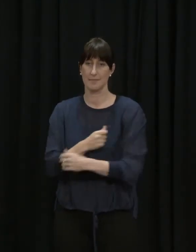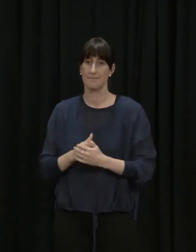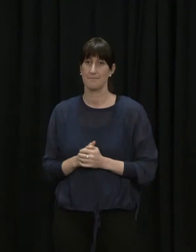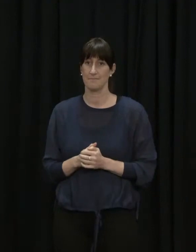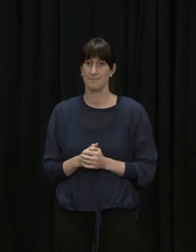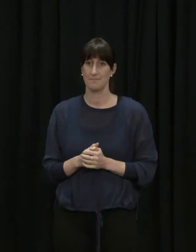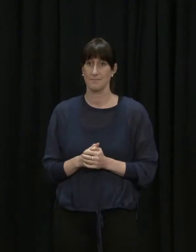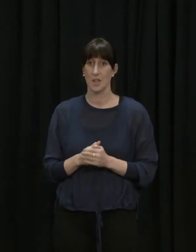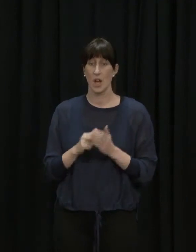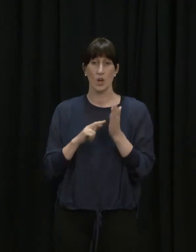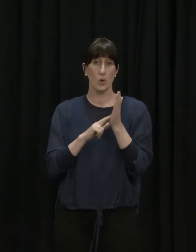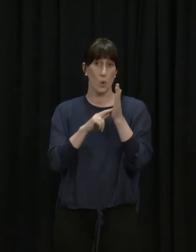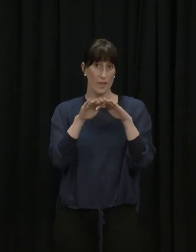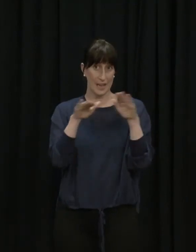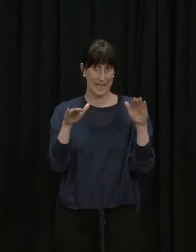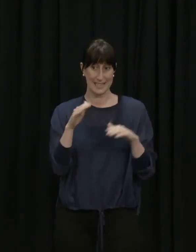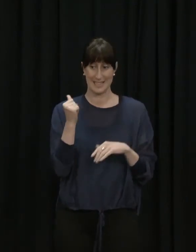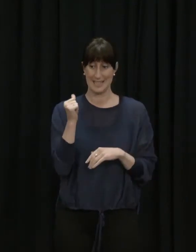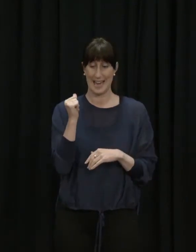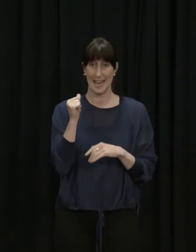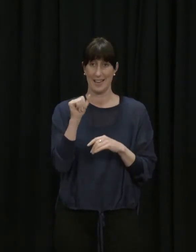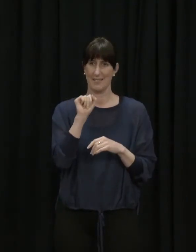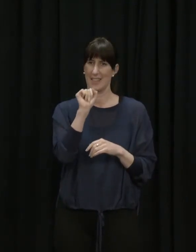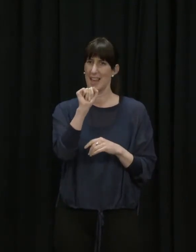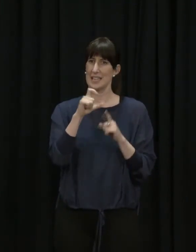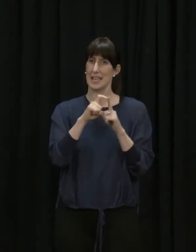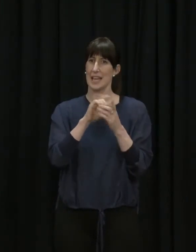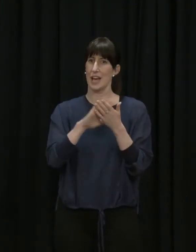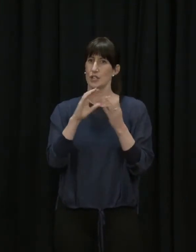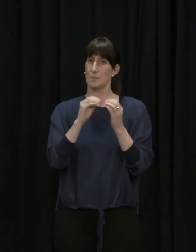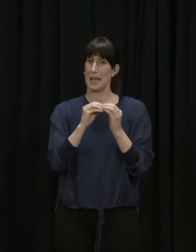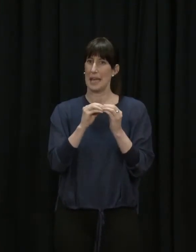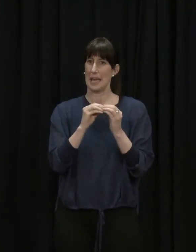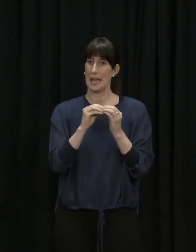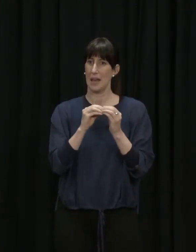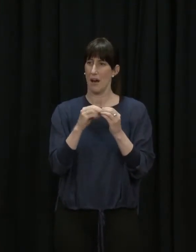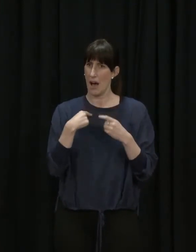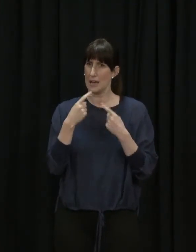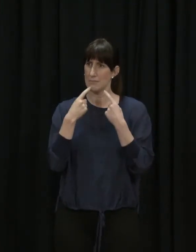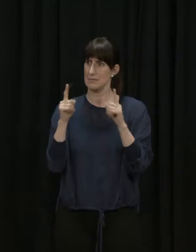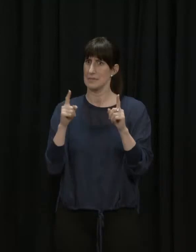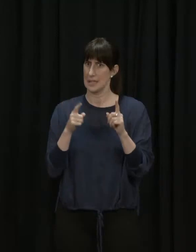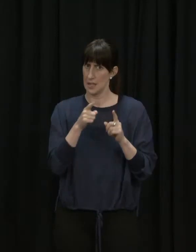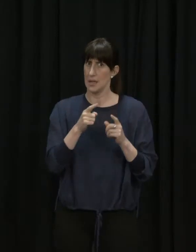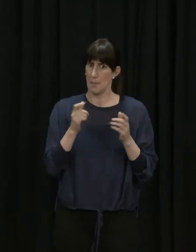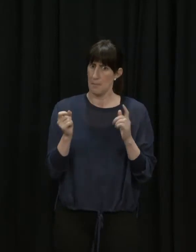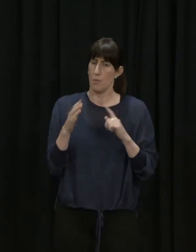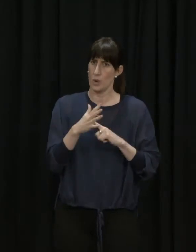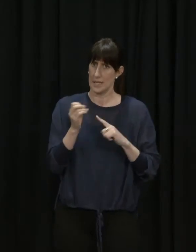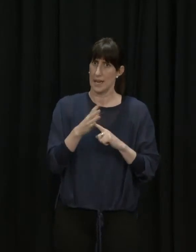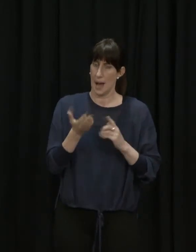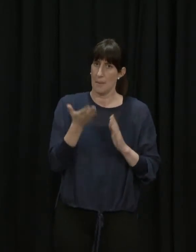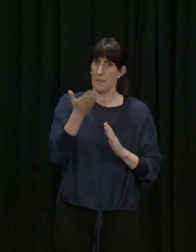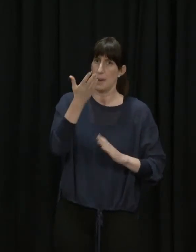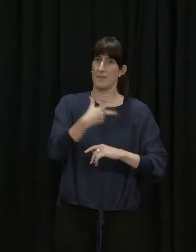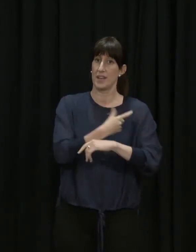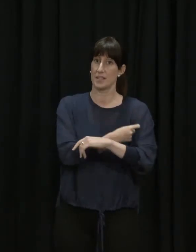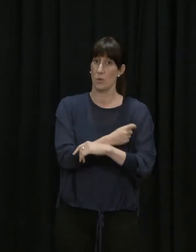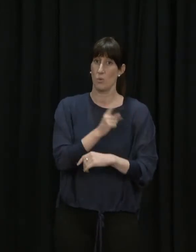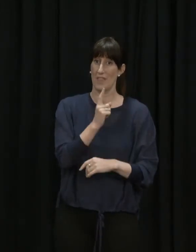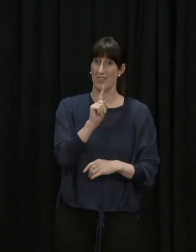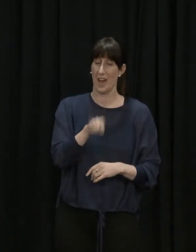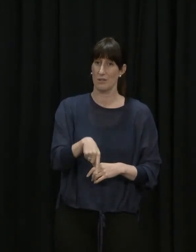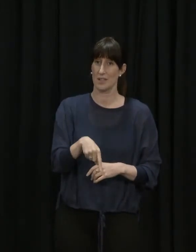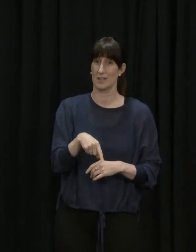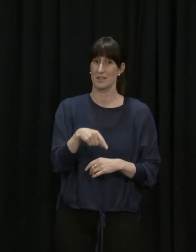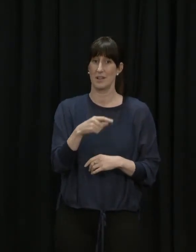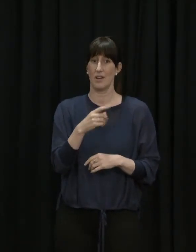92% now having been fully